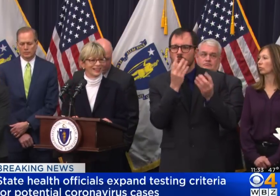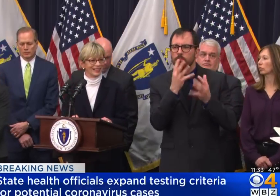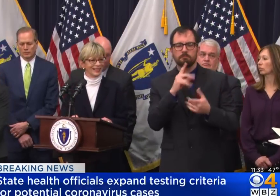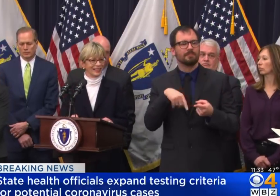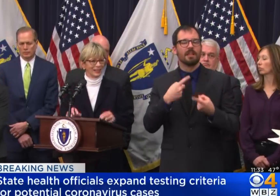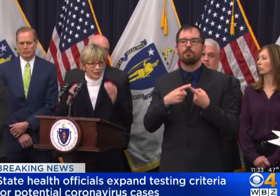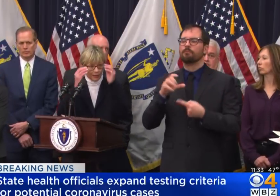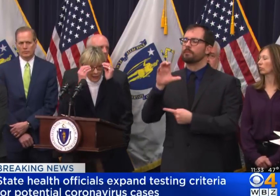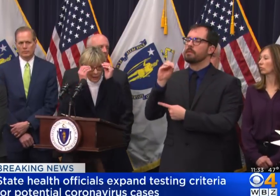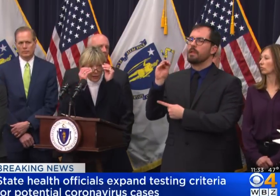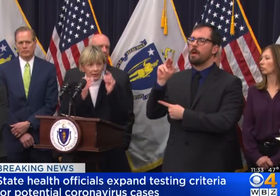AUTO MATE FUNCTIONS WITHIN THE STATE LAB.